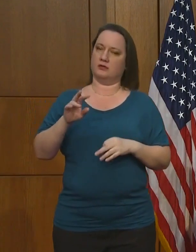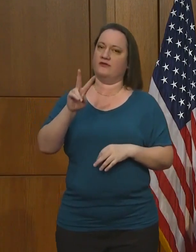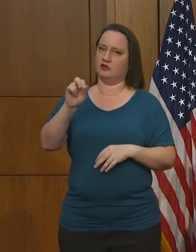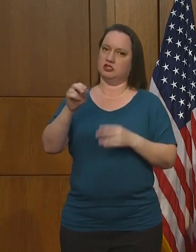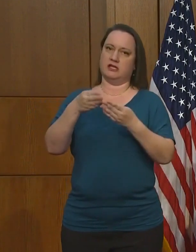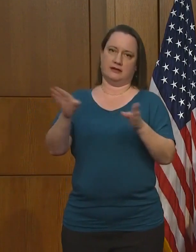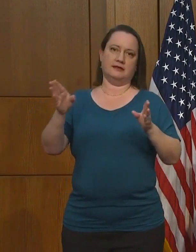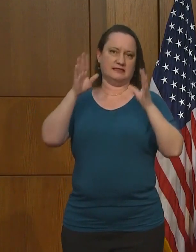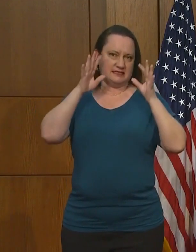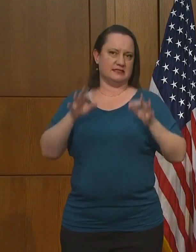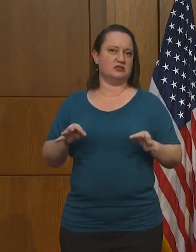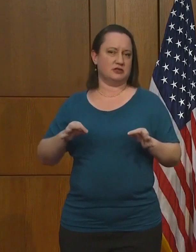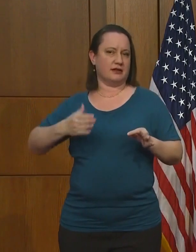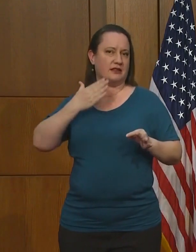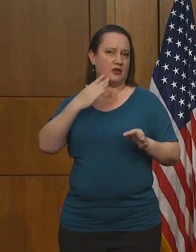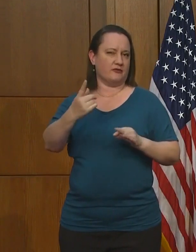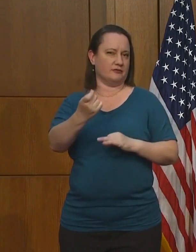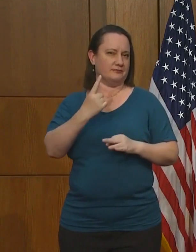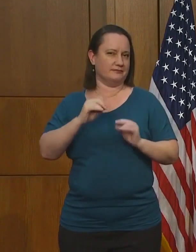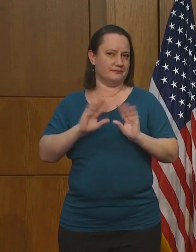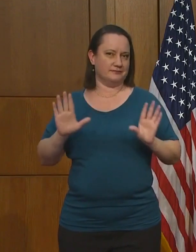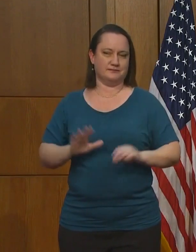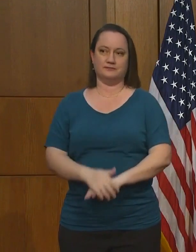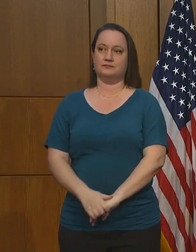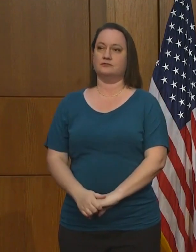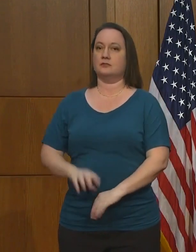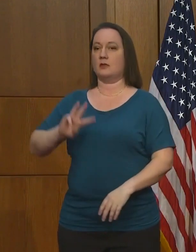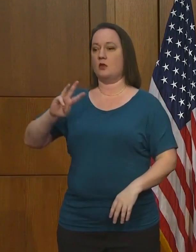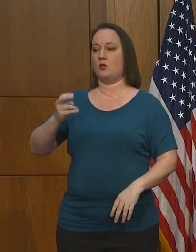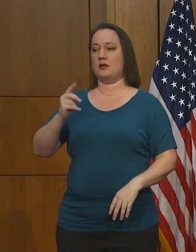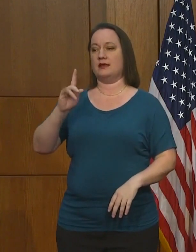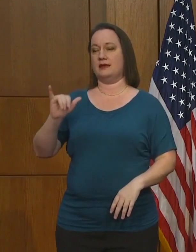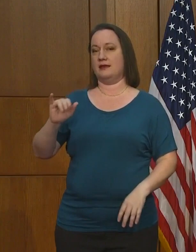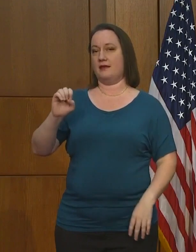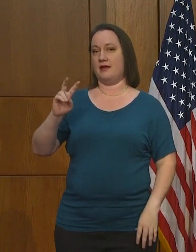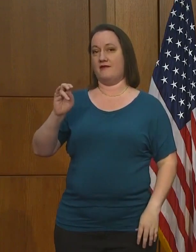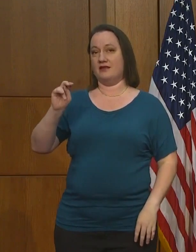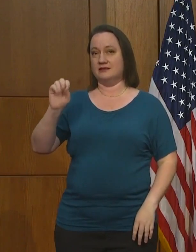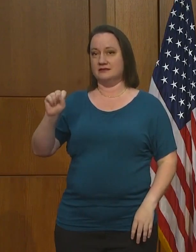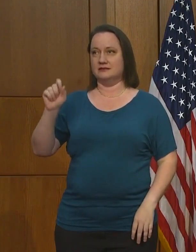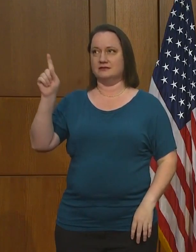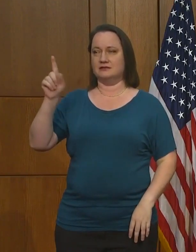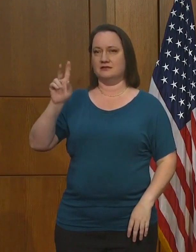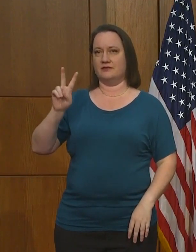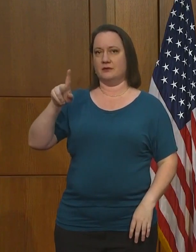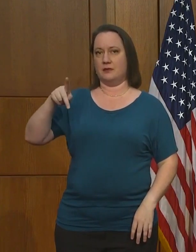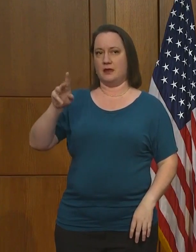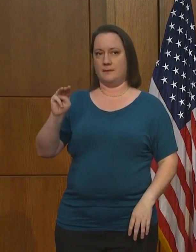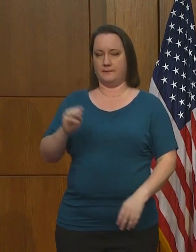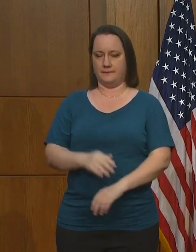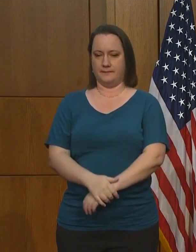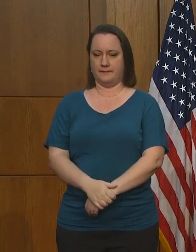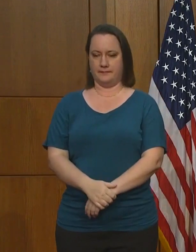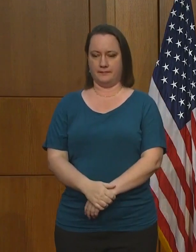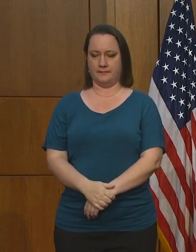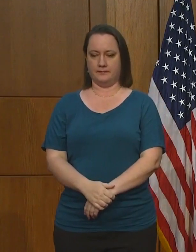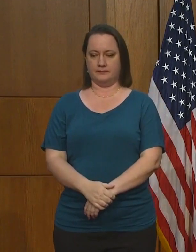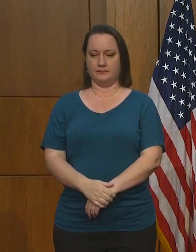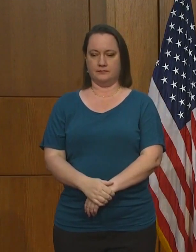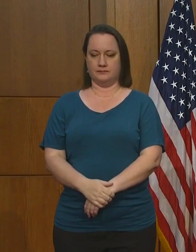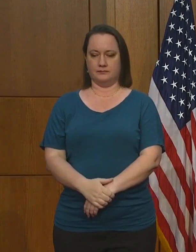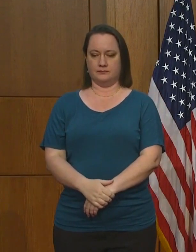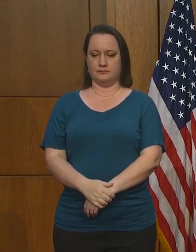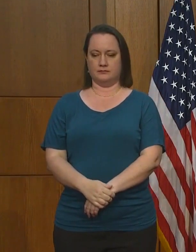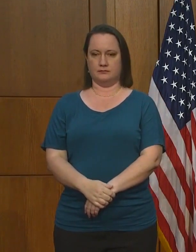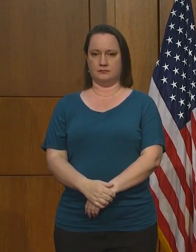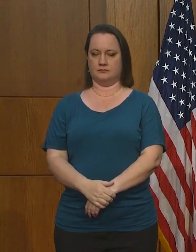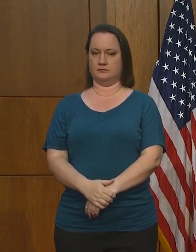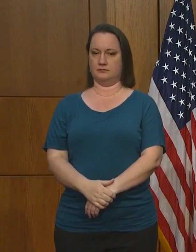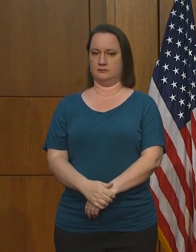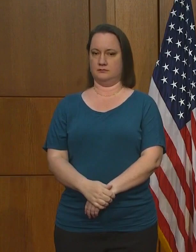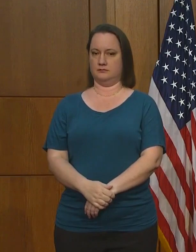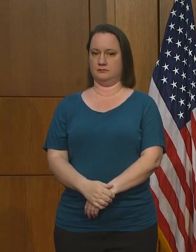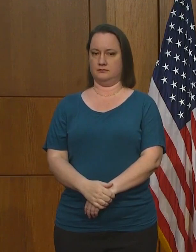OVER GENDER. YES THANK. YOU FOR